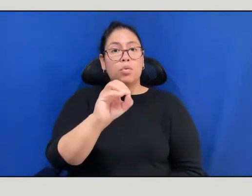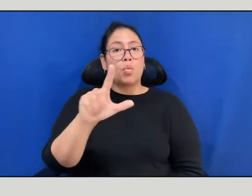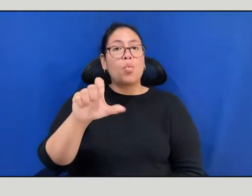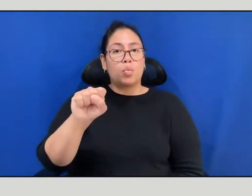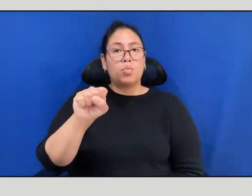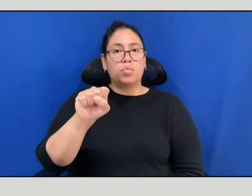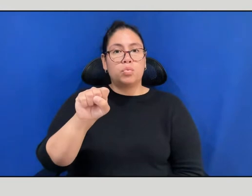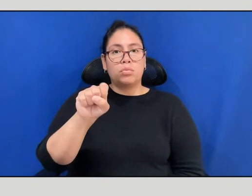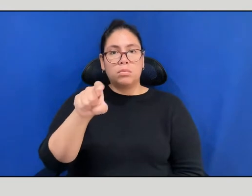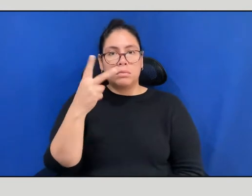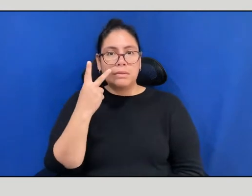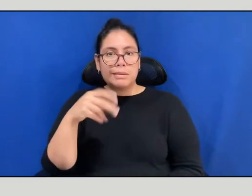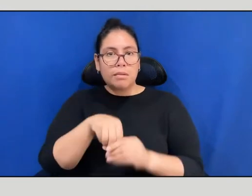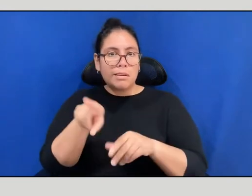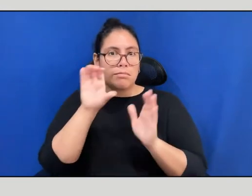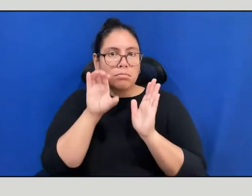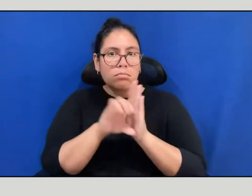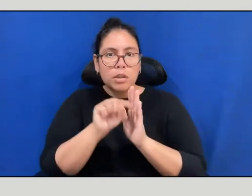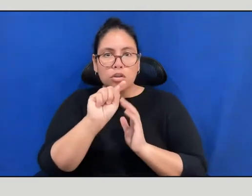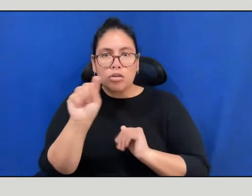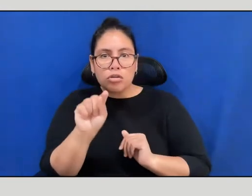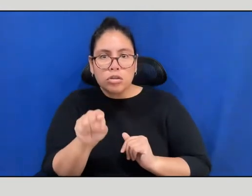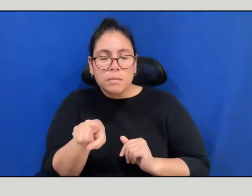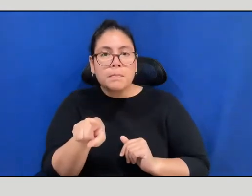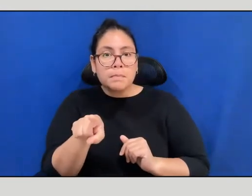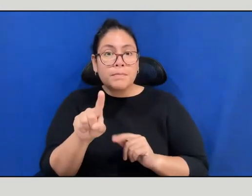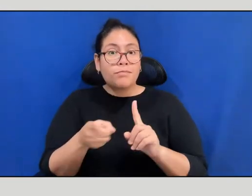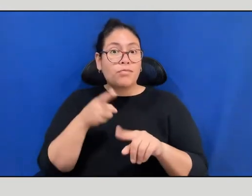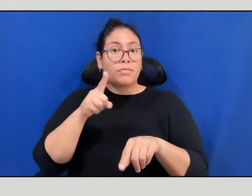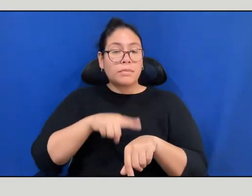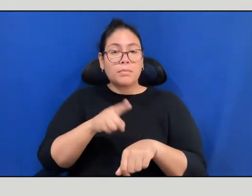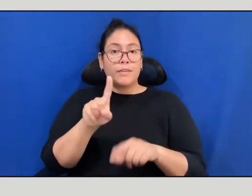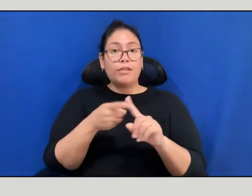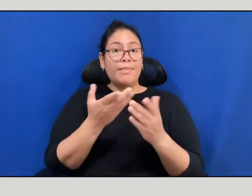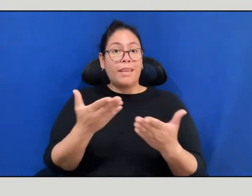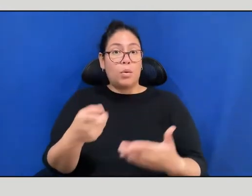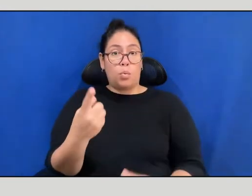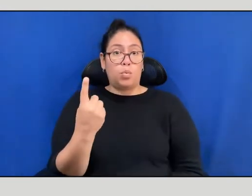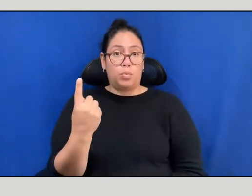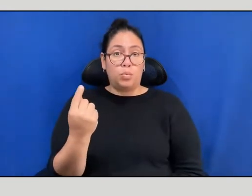after the hurricane passed that the first thing that you have to do is how to get out of your house.